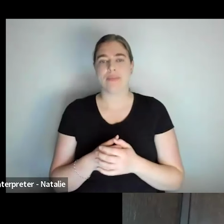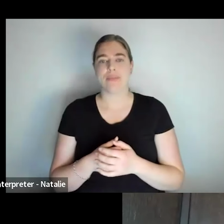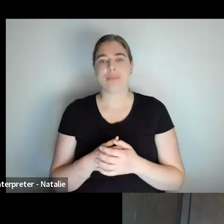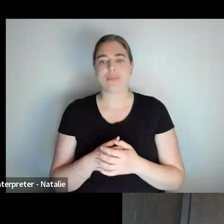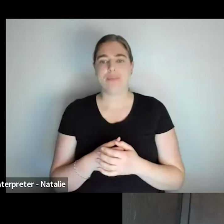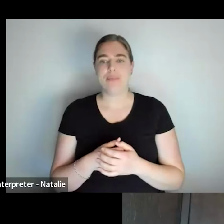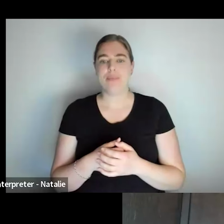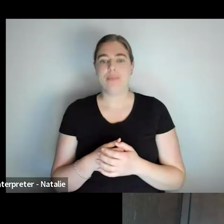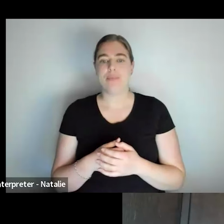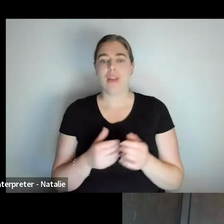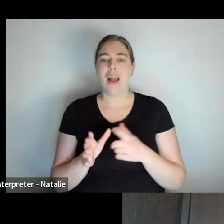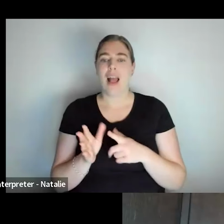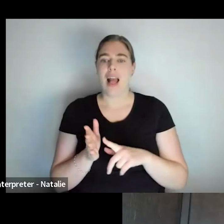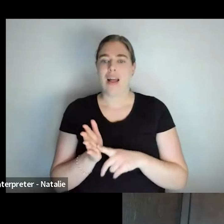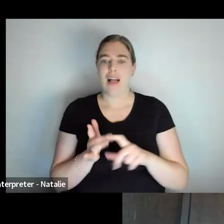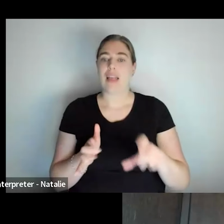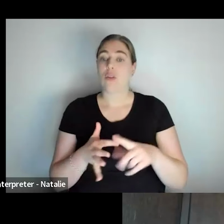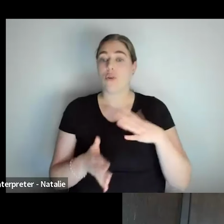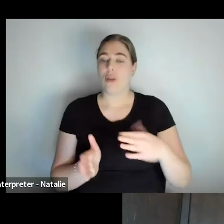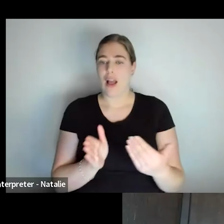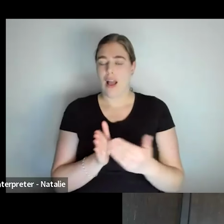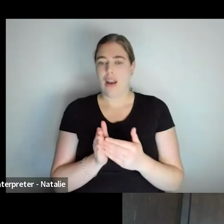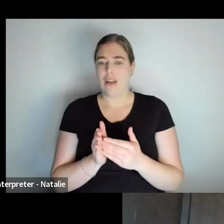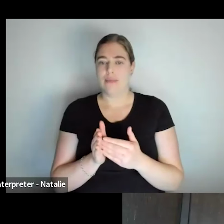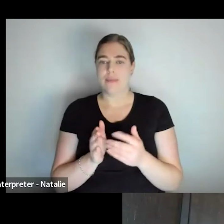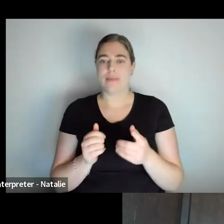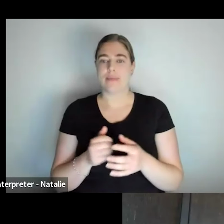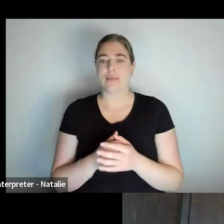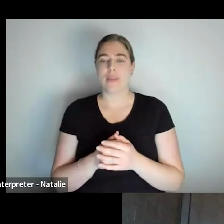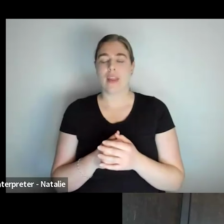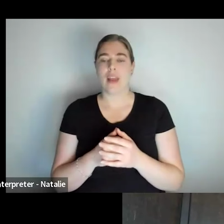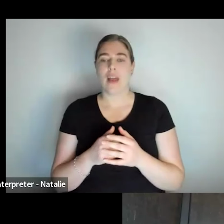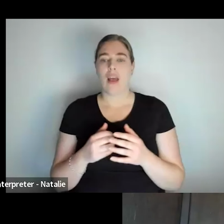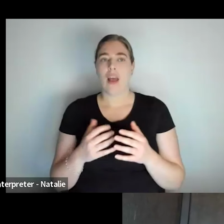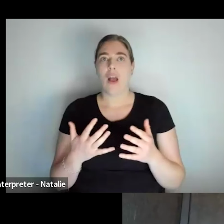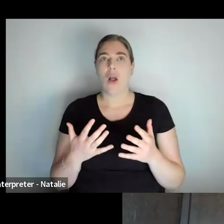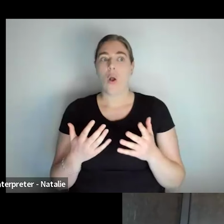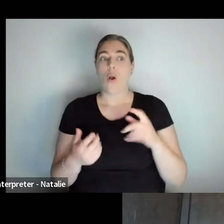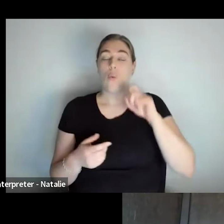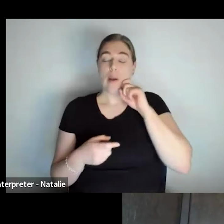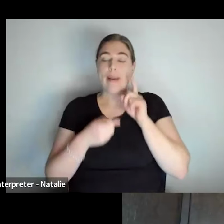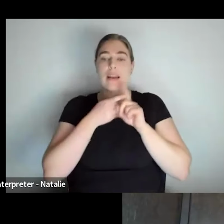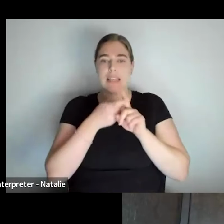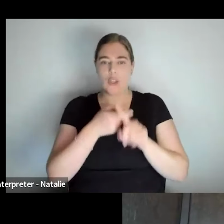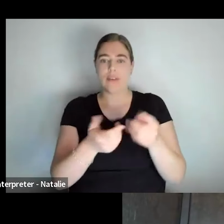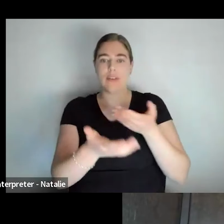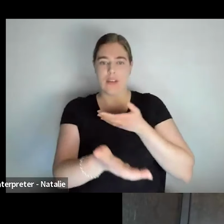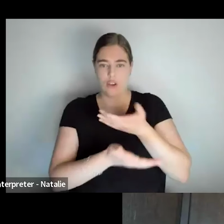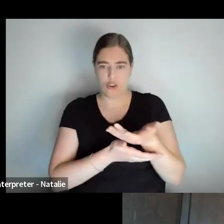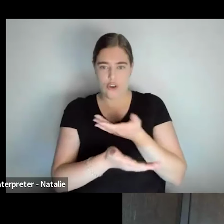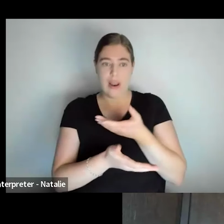Just to add on that, whilst we will be in dialogue and discussion and negotiation with